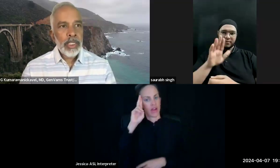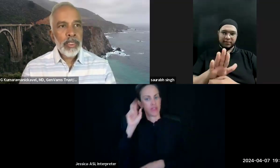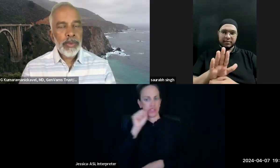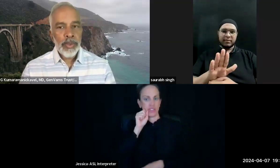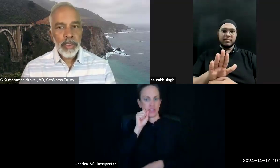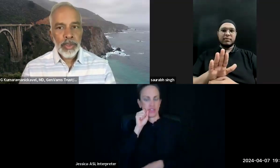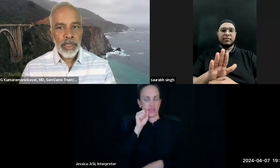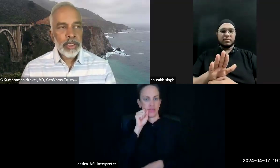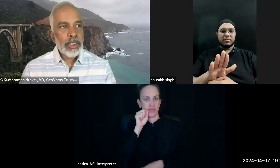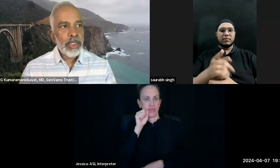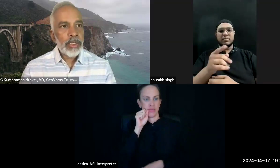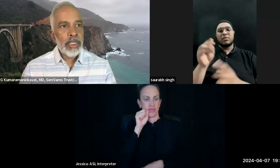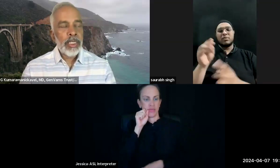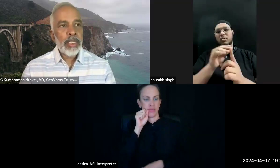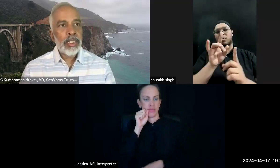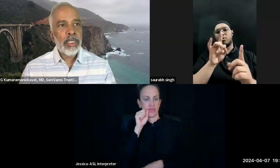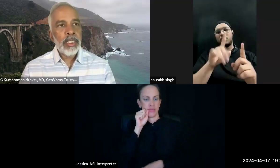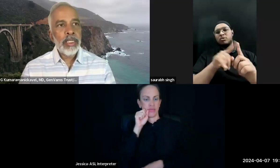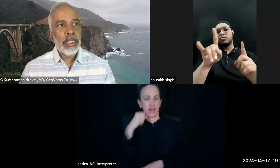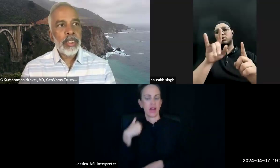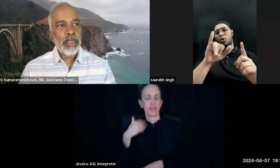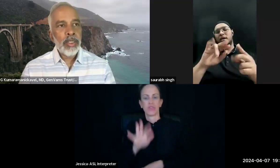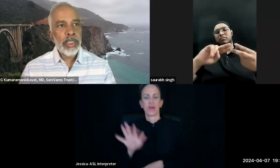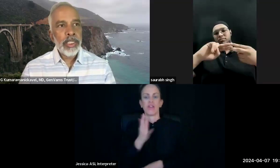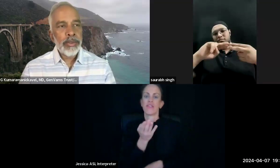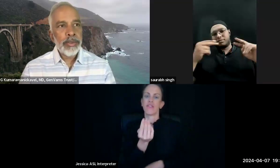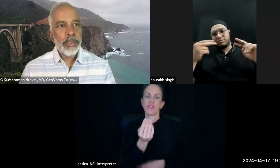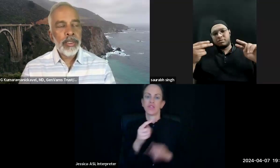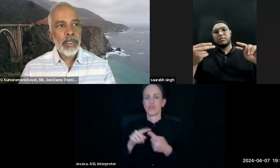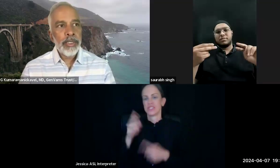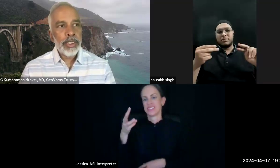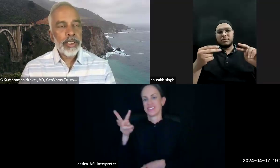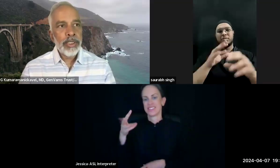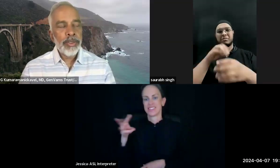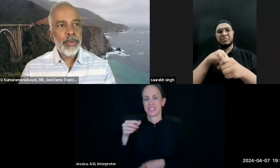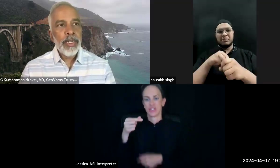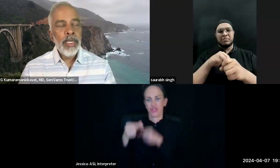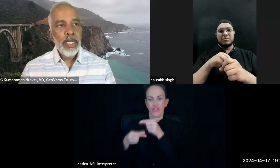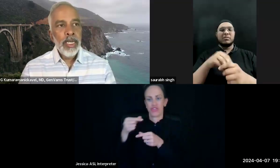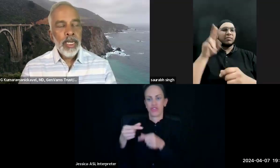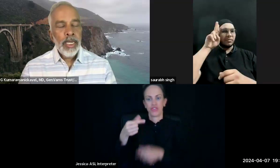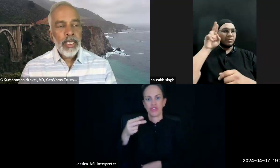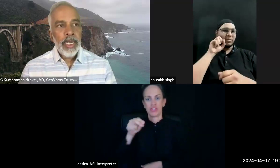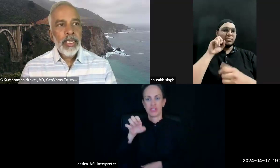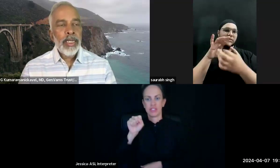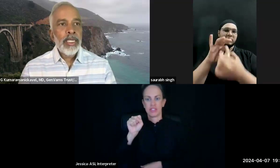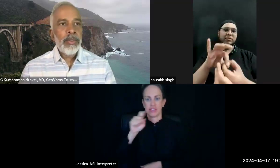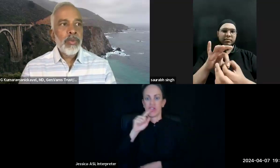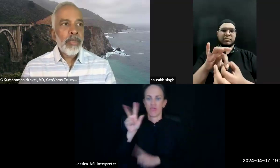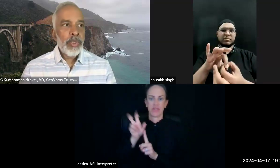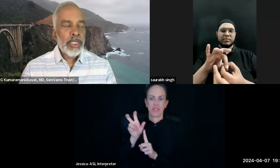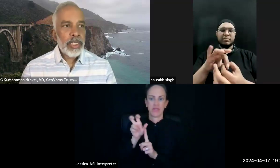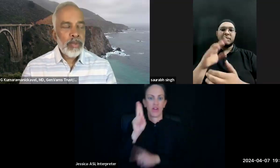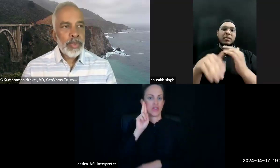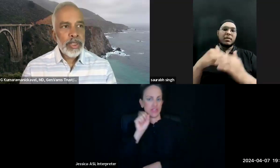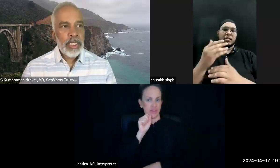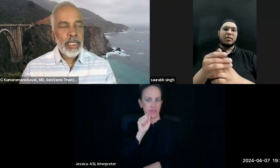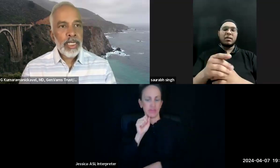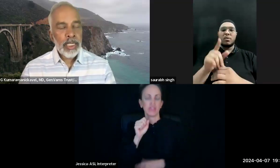nearly 14 to 16 genes that are positive of Usher syndrome. Then if one mutation happens then it